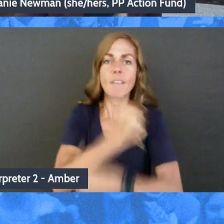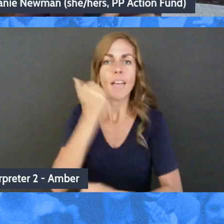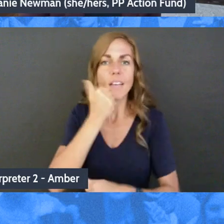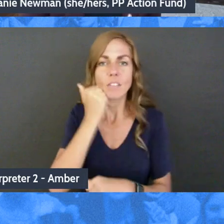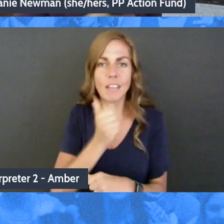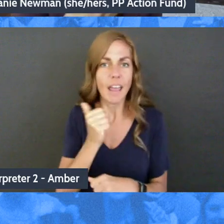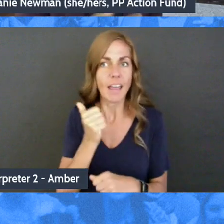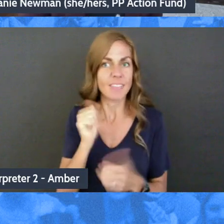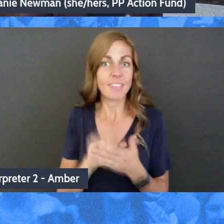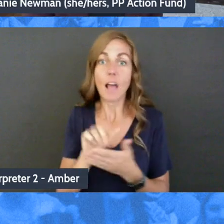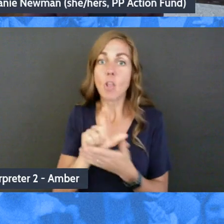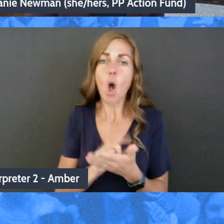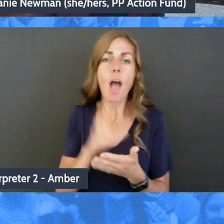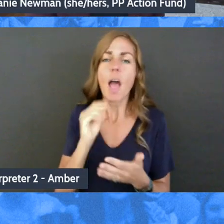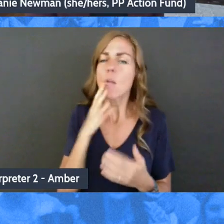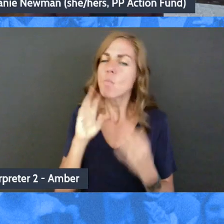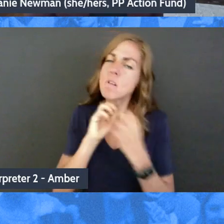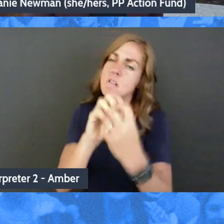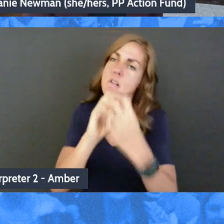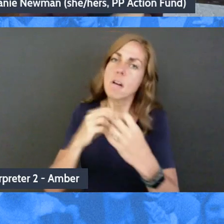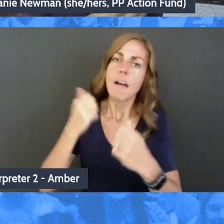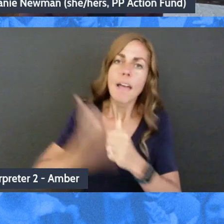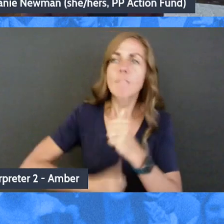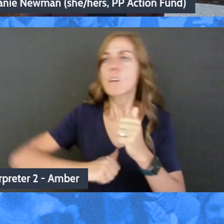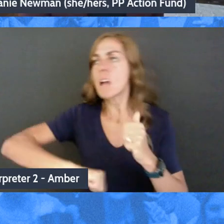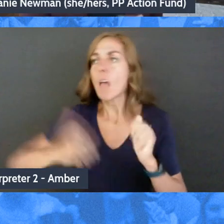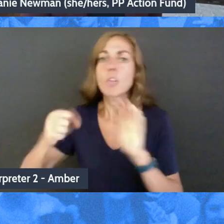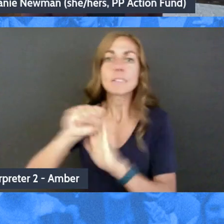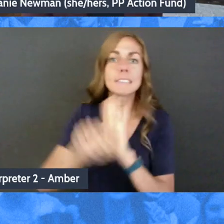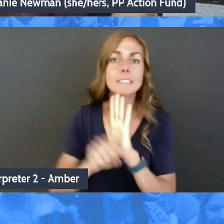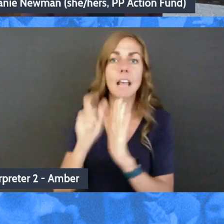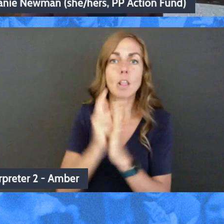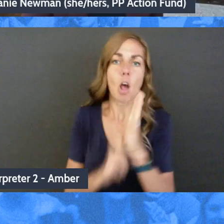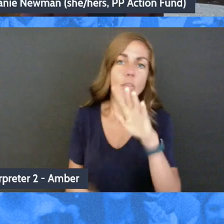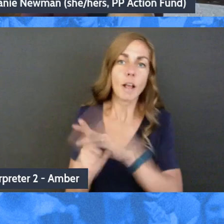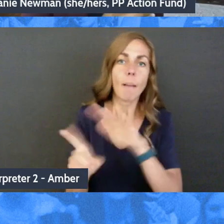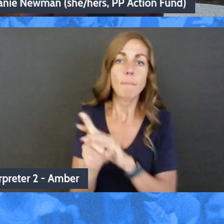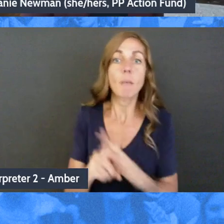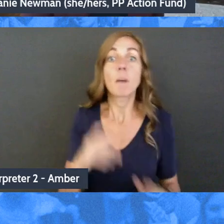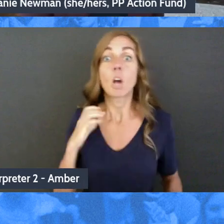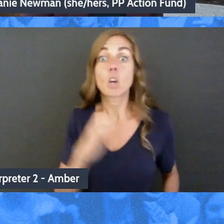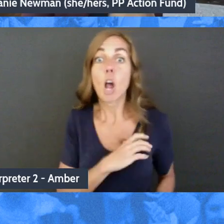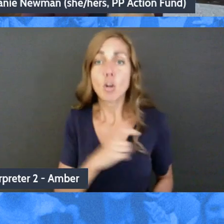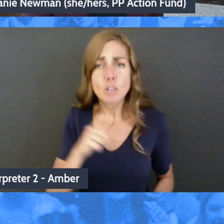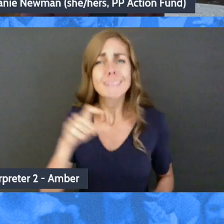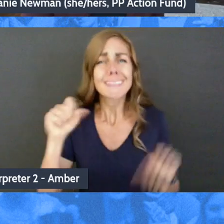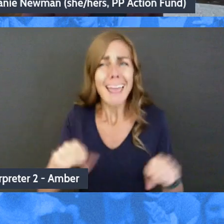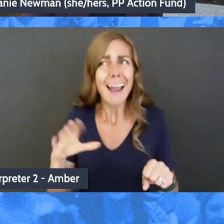and we'll fight against every single other state law, but Congress can and should step in here. And we want the Senate